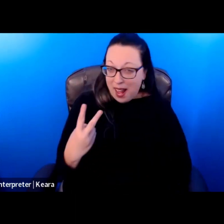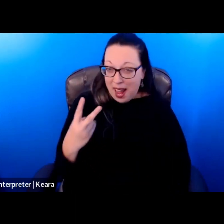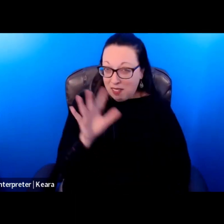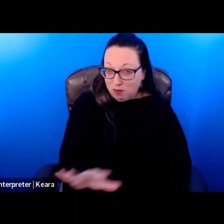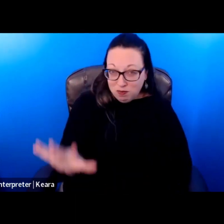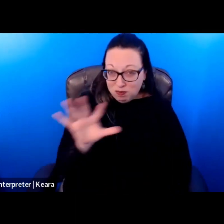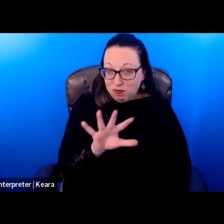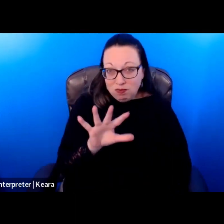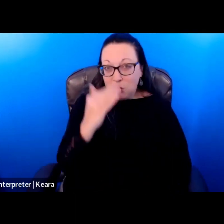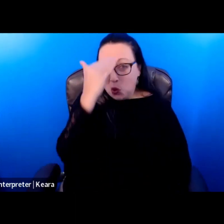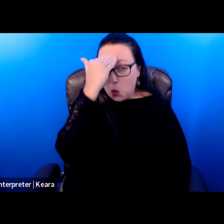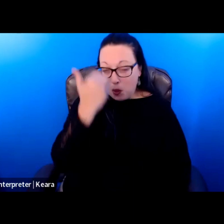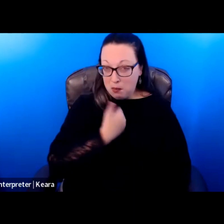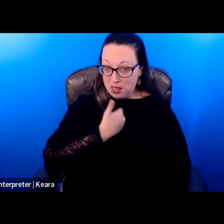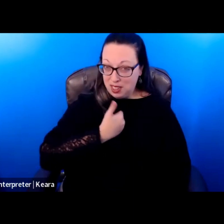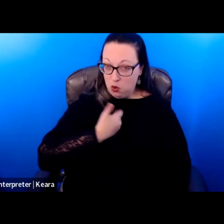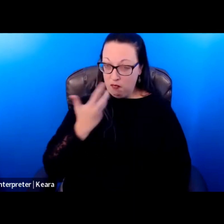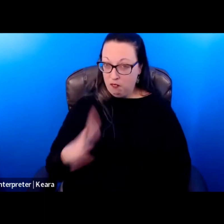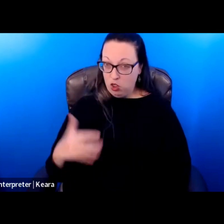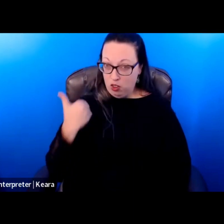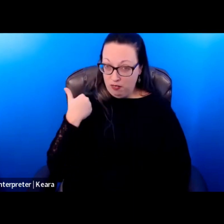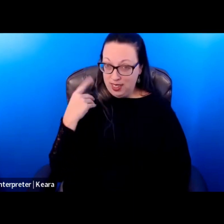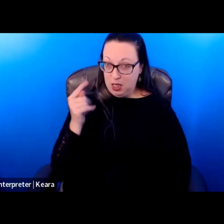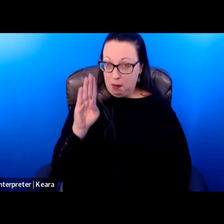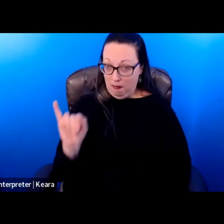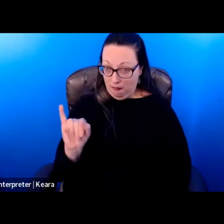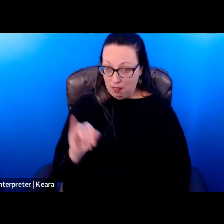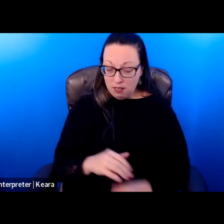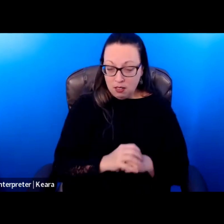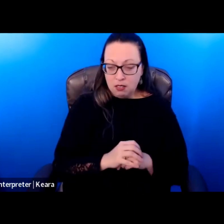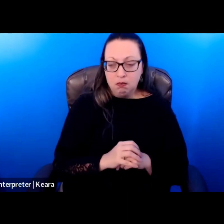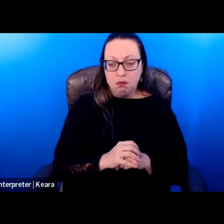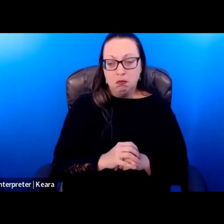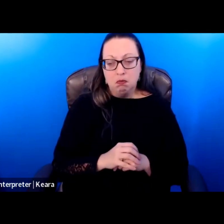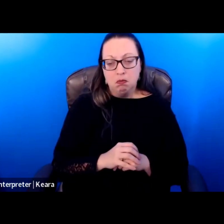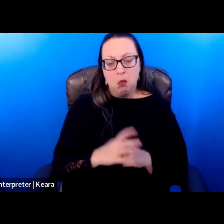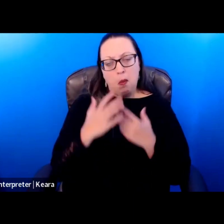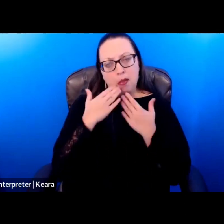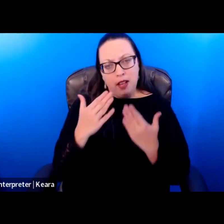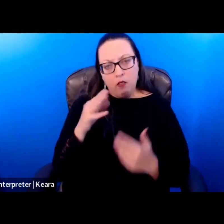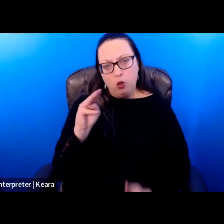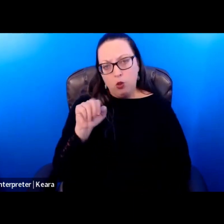actually had a TBI. I, I'm very thankful to Maria Crowley, Judy